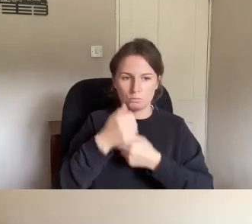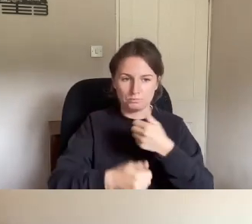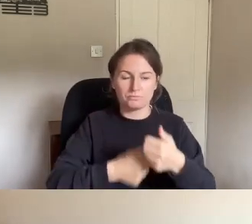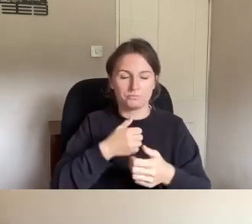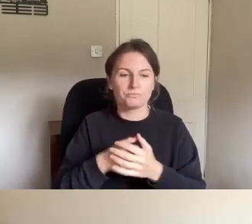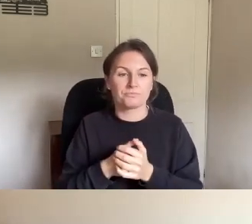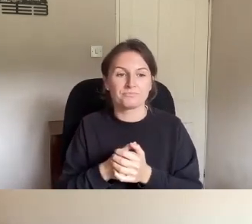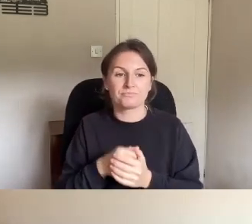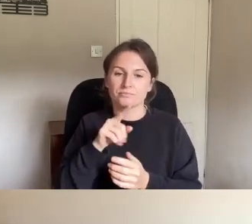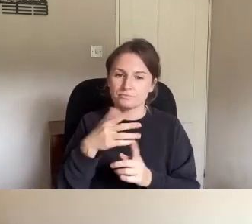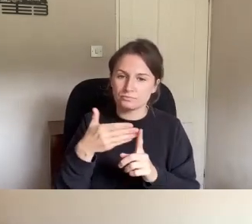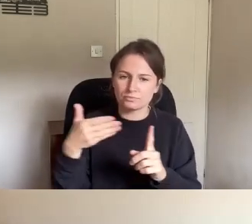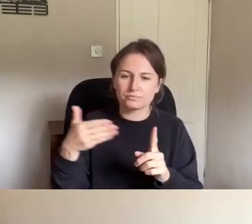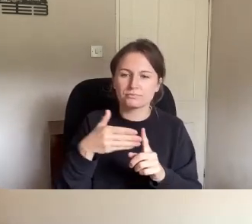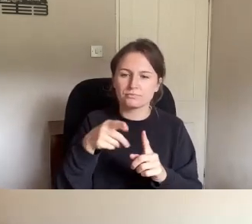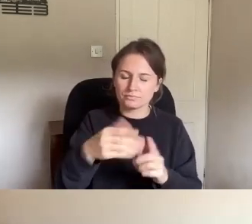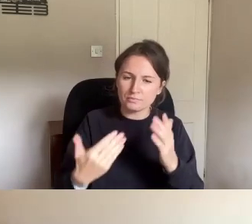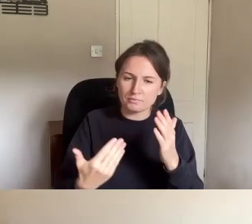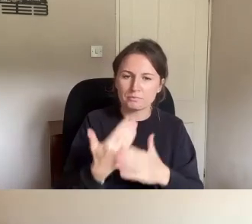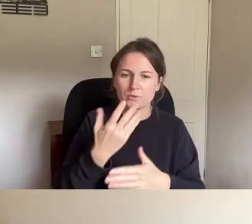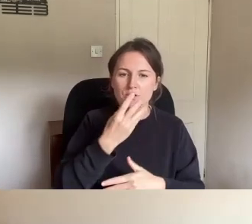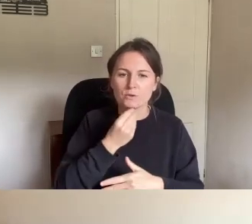It recognizes the innovative use of digital technology